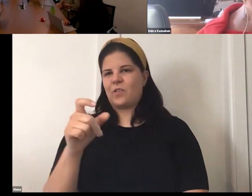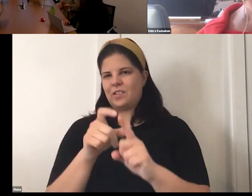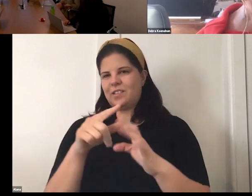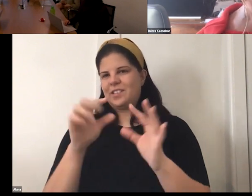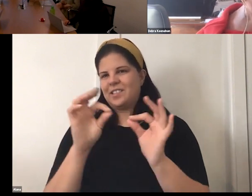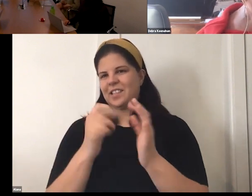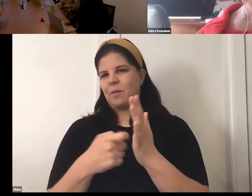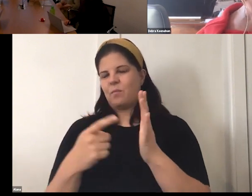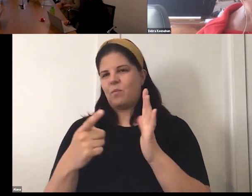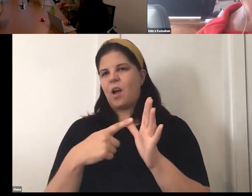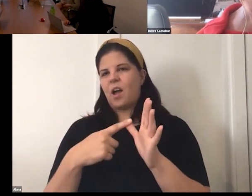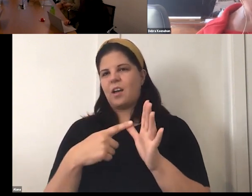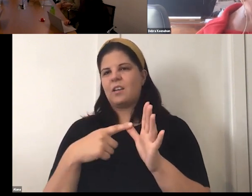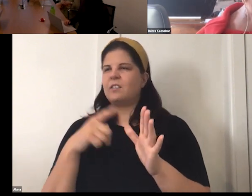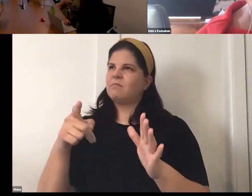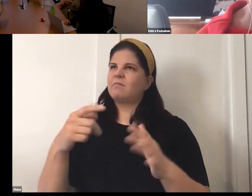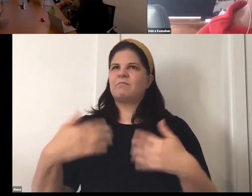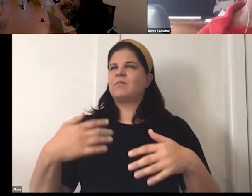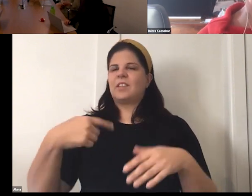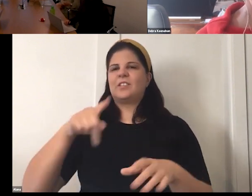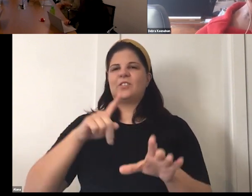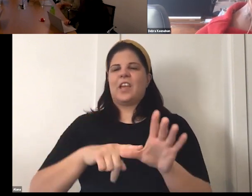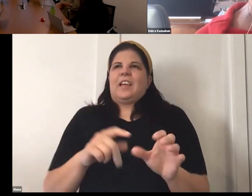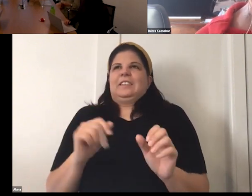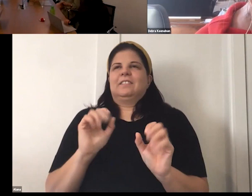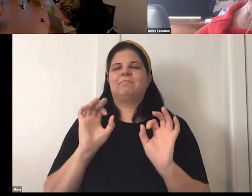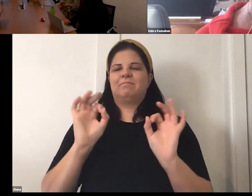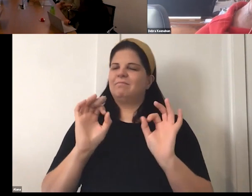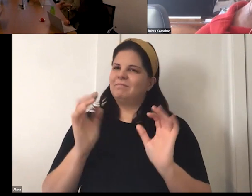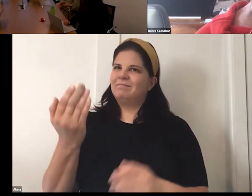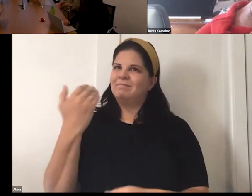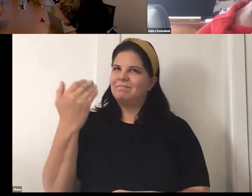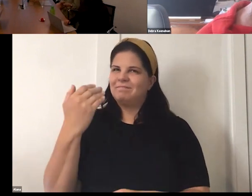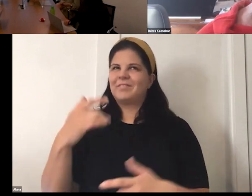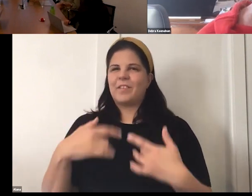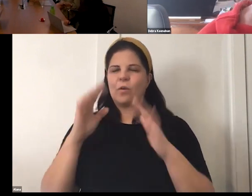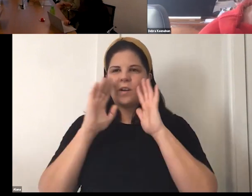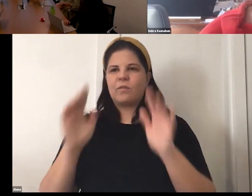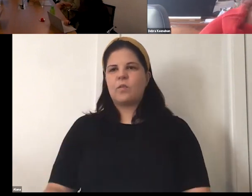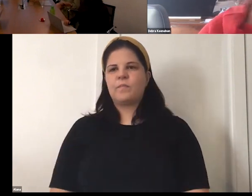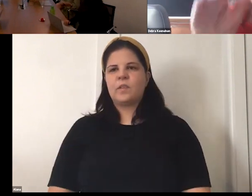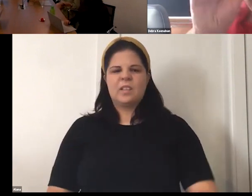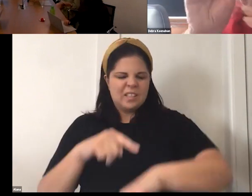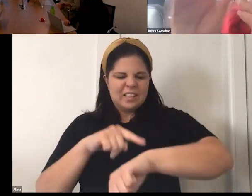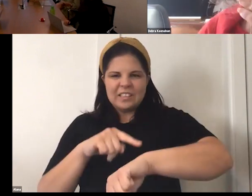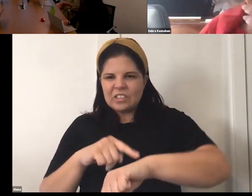You've made my year. And how much time have we got left? Thank you.